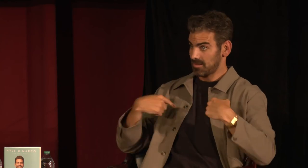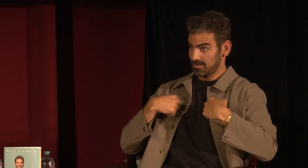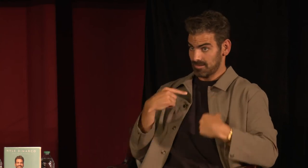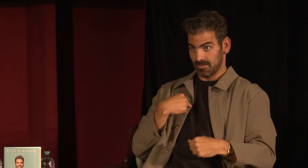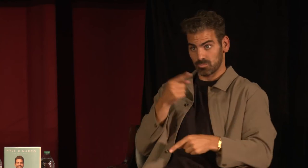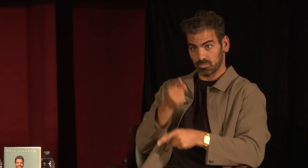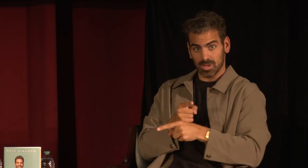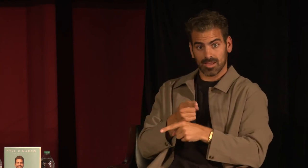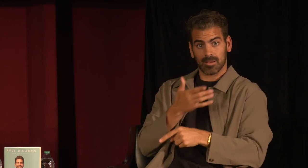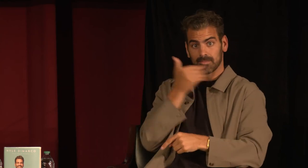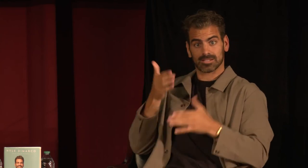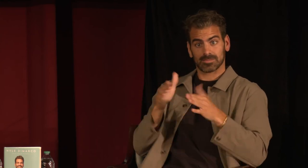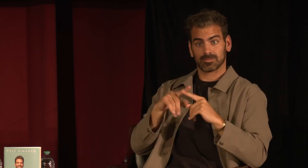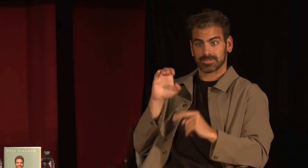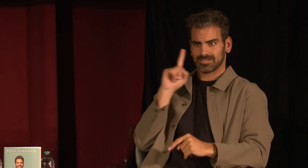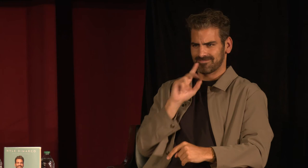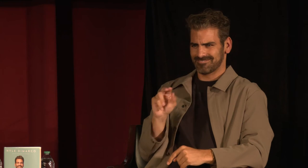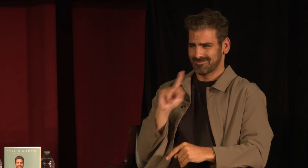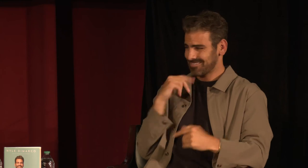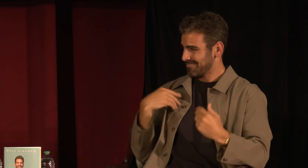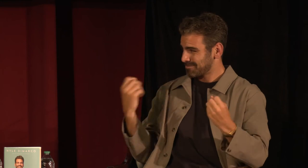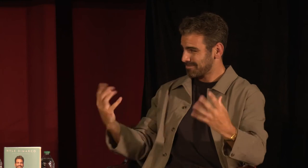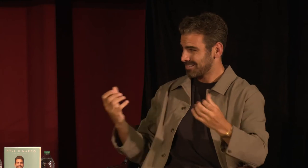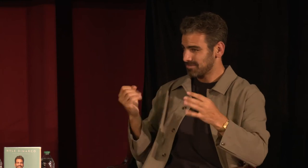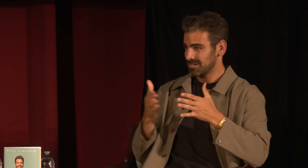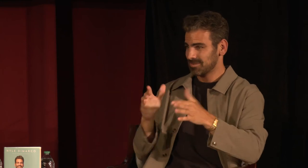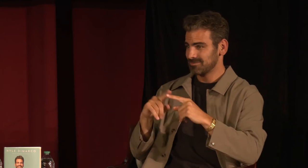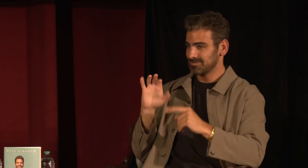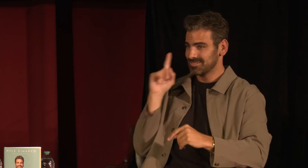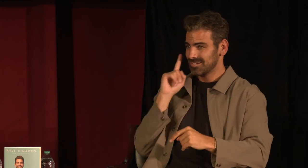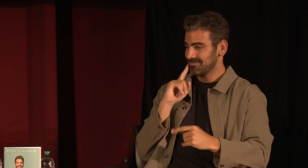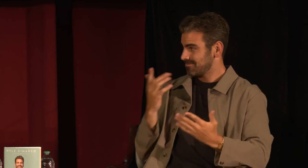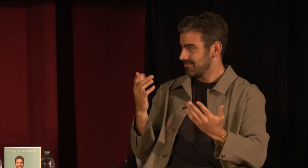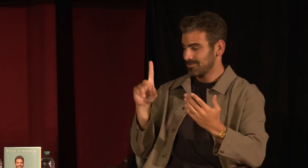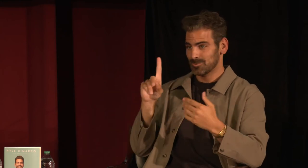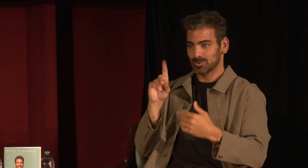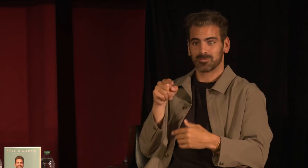And I always tell people, right, I'm Deaf, absolutely. But this is not the best way to be Deaf. To you, the best way to be